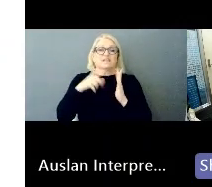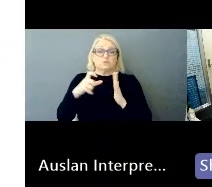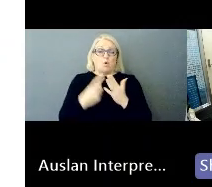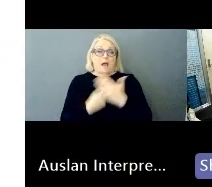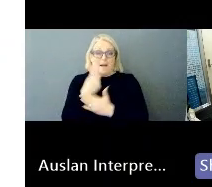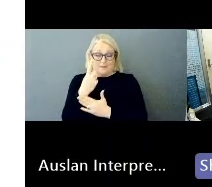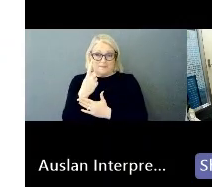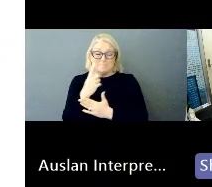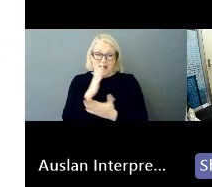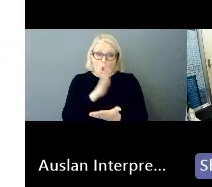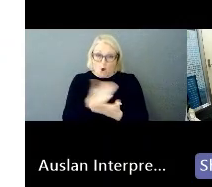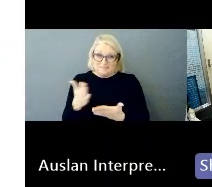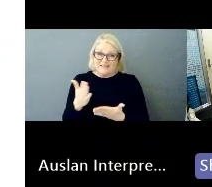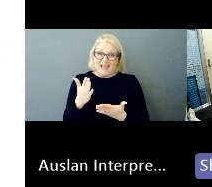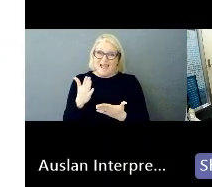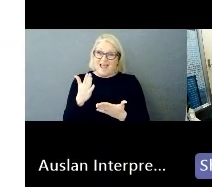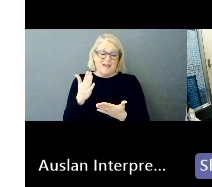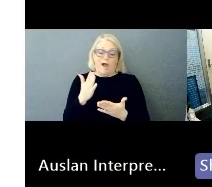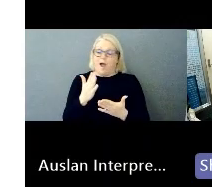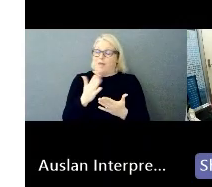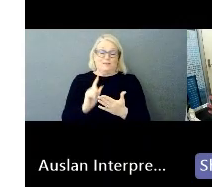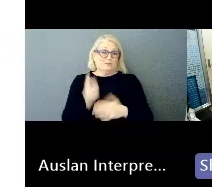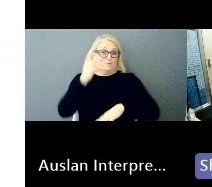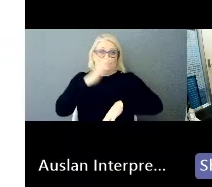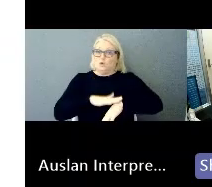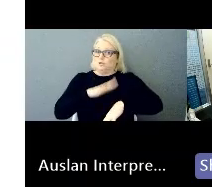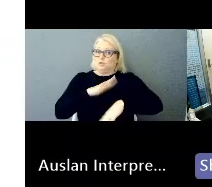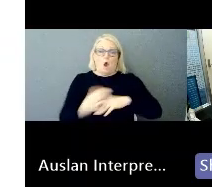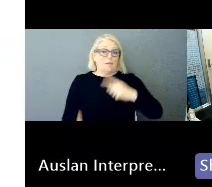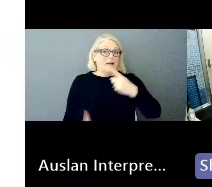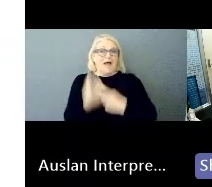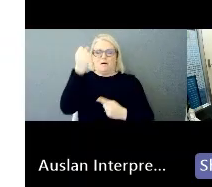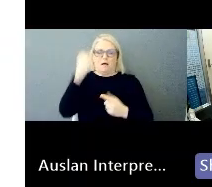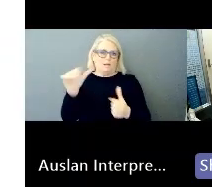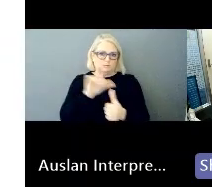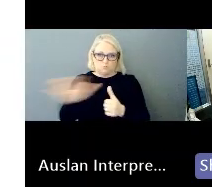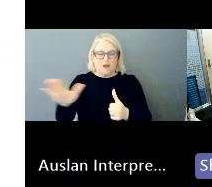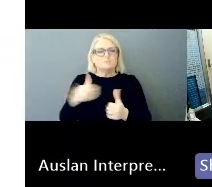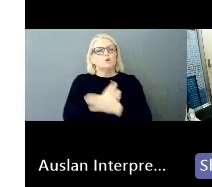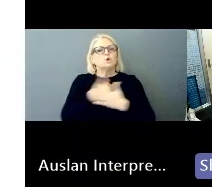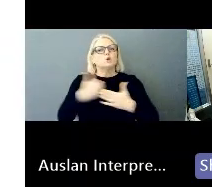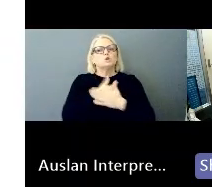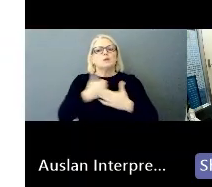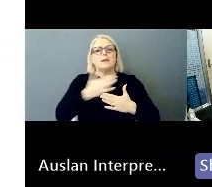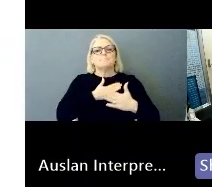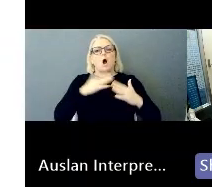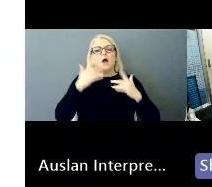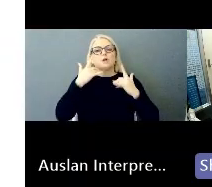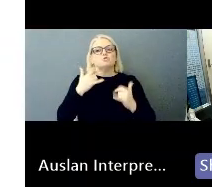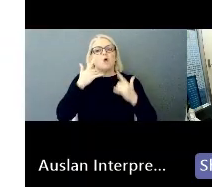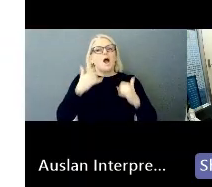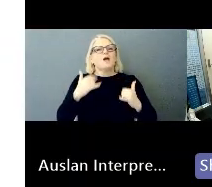that have actually had these sort of outcomes. Usually, all my universal trials come up with nothing. So this is showing that at two years,